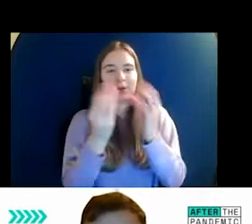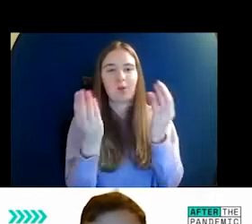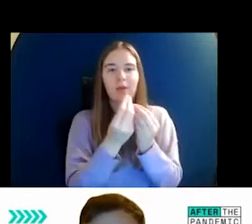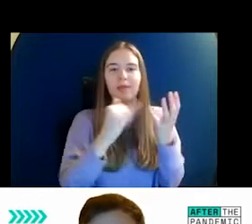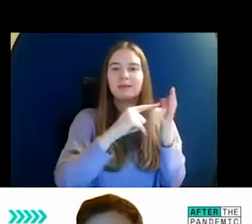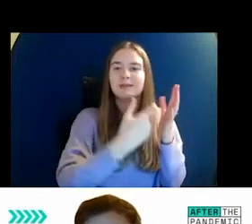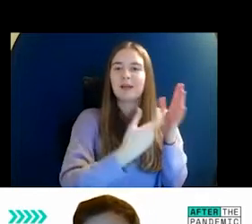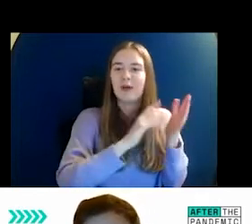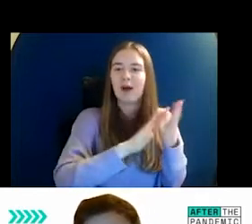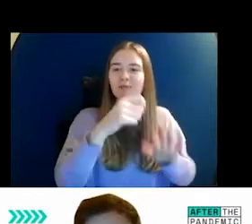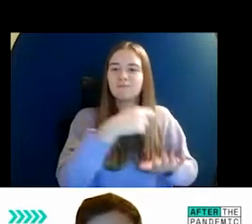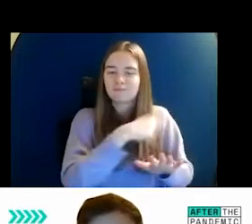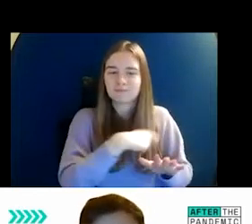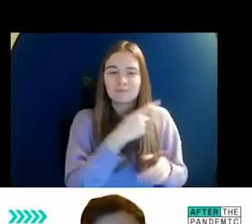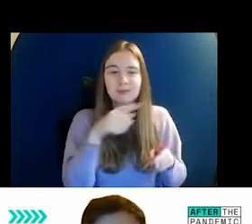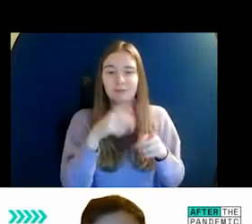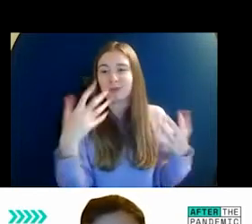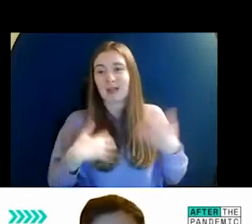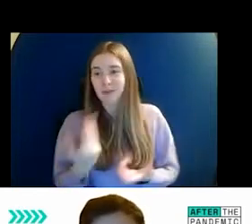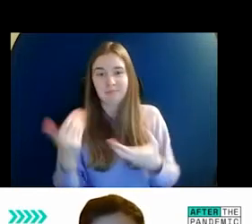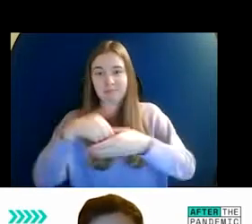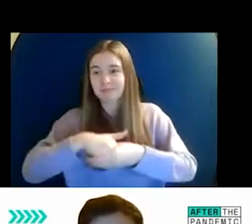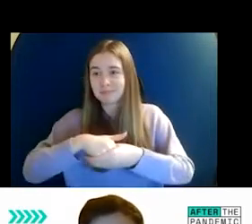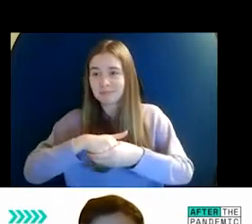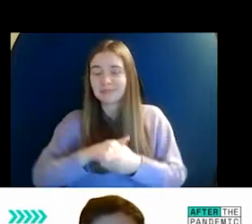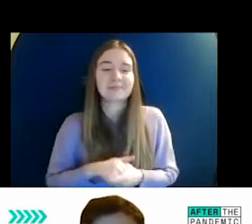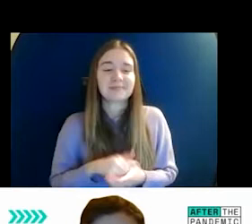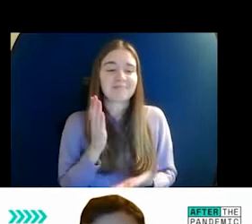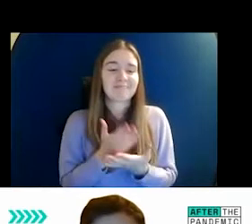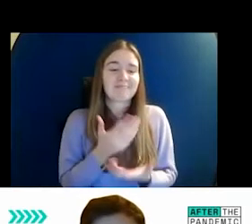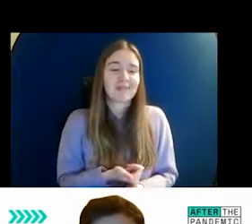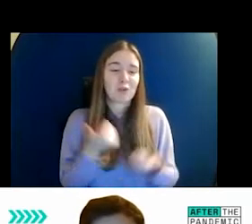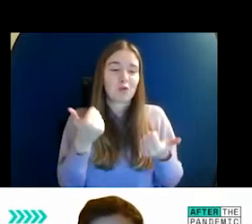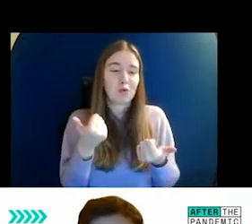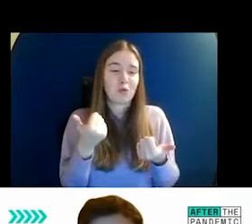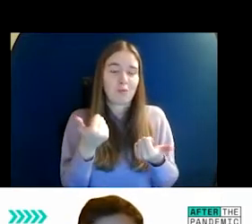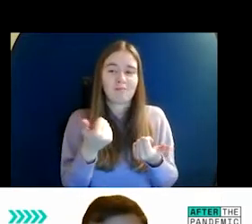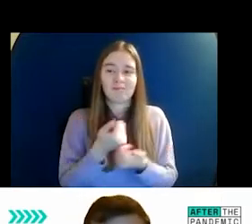and he jumped at the opportunity to be involved. And it was a really good piece that was then juxtapose between